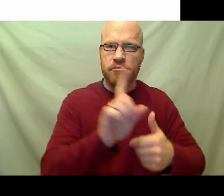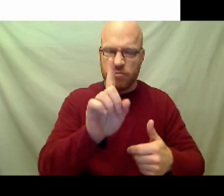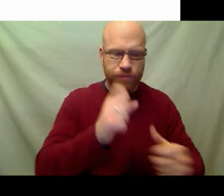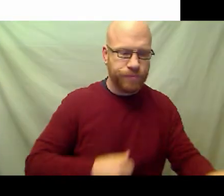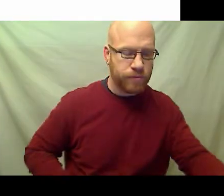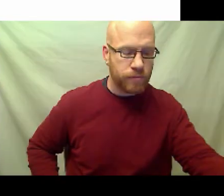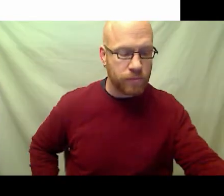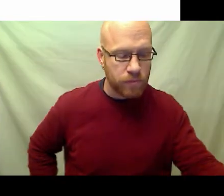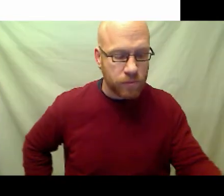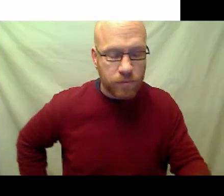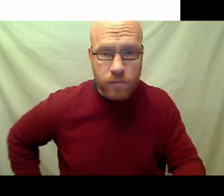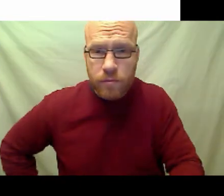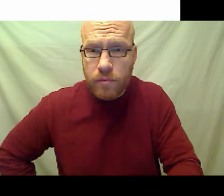We say pull out but we mean divide.